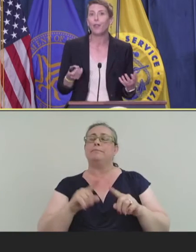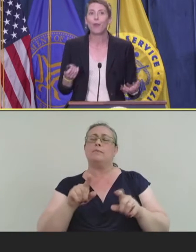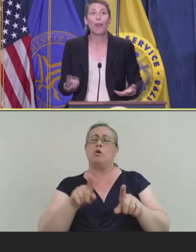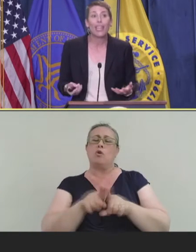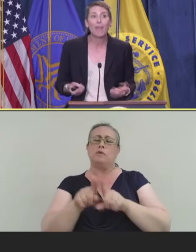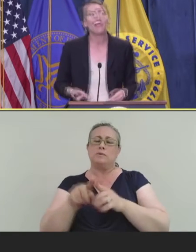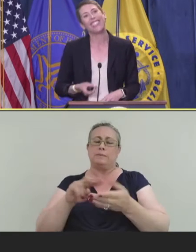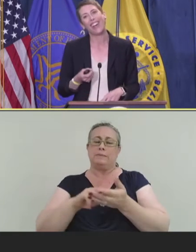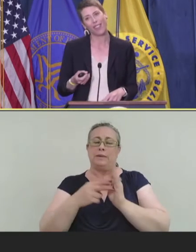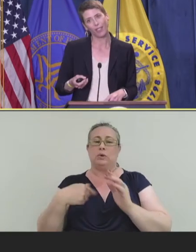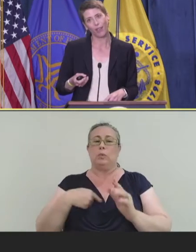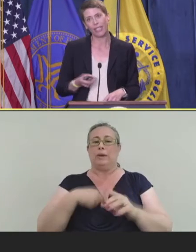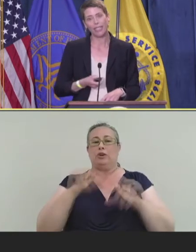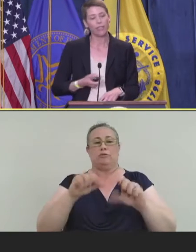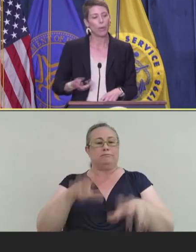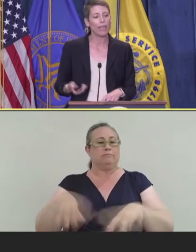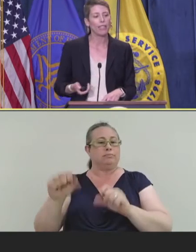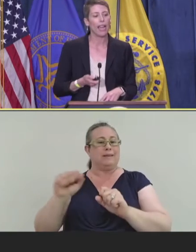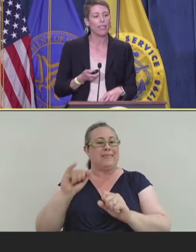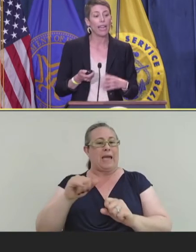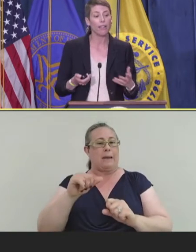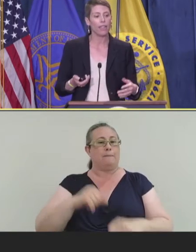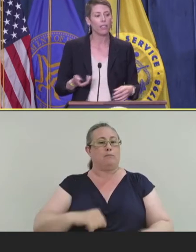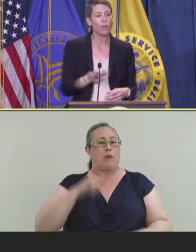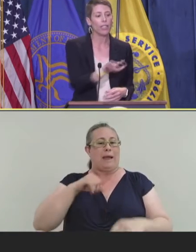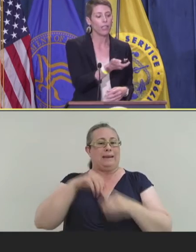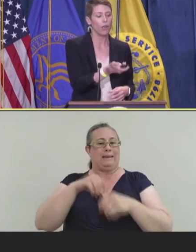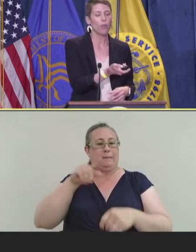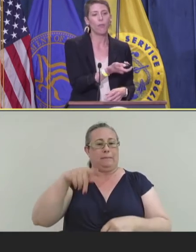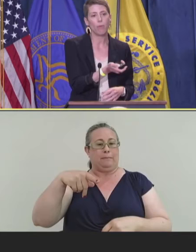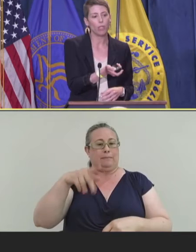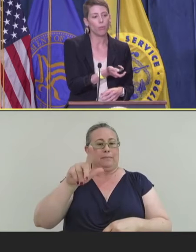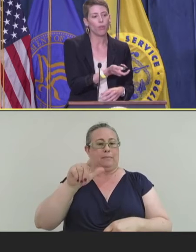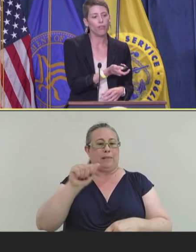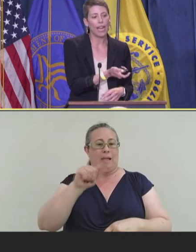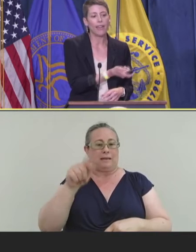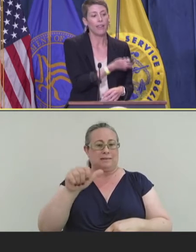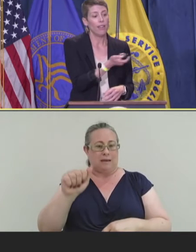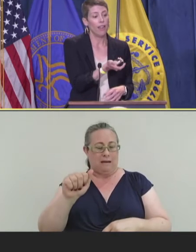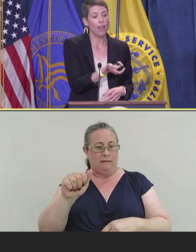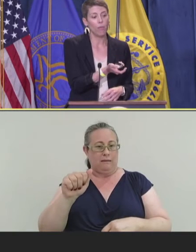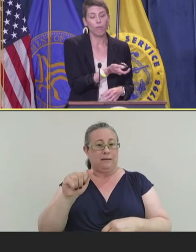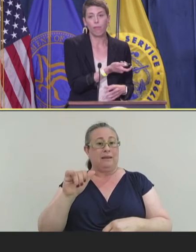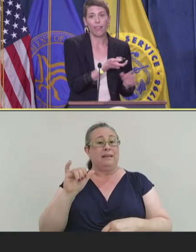the Pride in the Plaza health services suite. And at that suite, we have been able to provide a lot